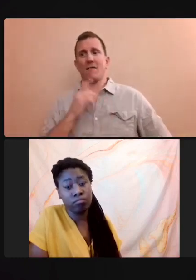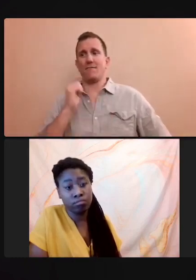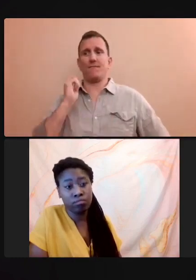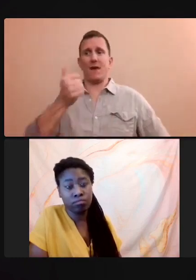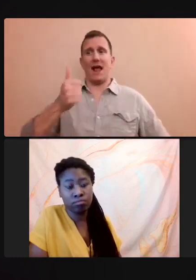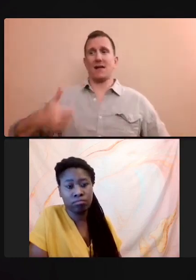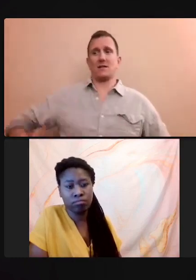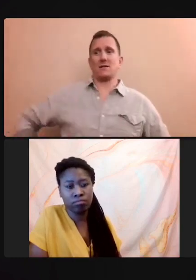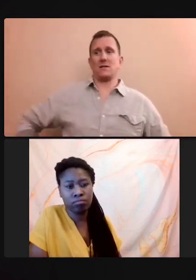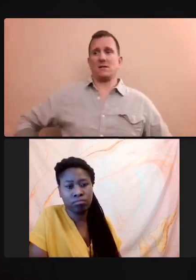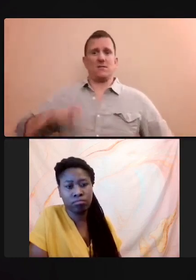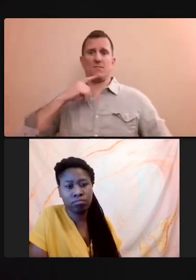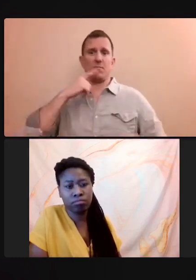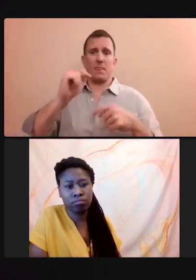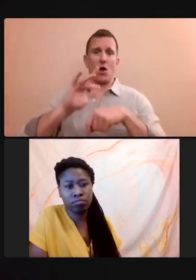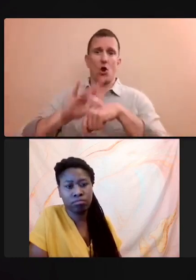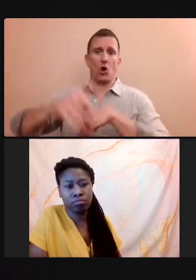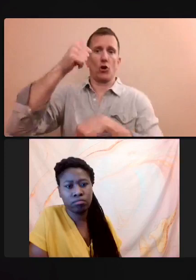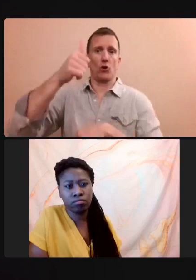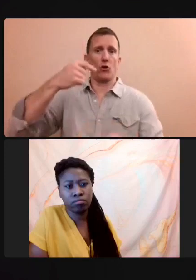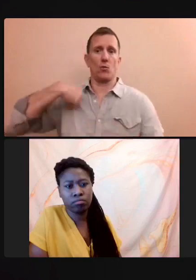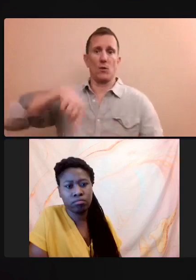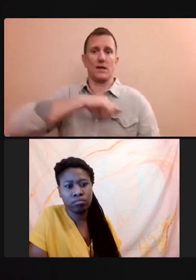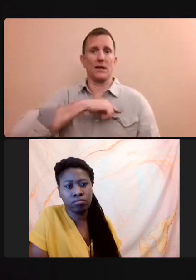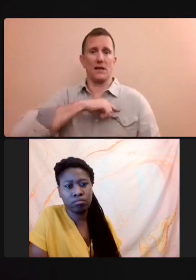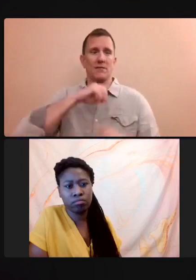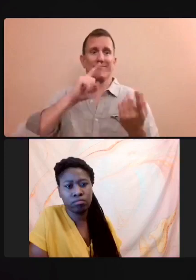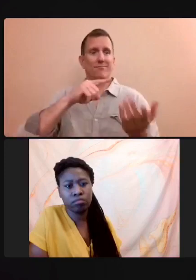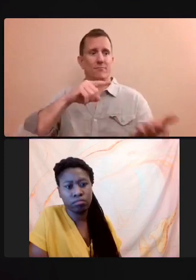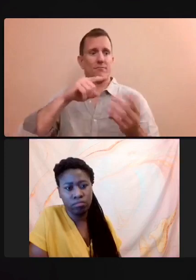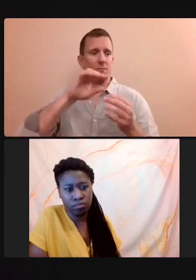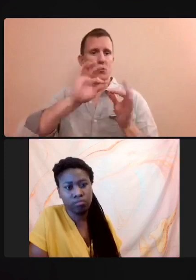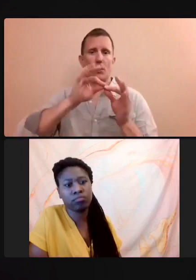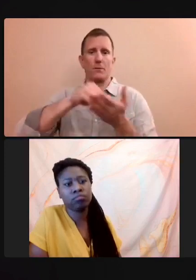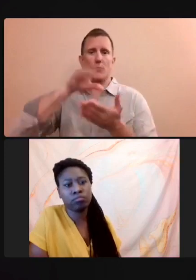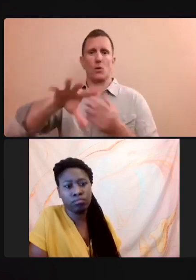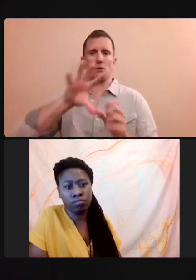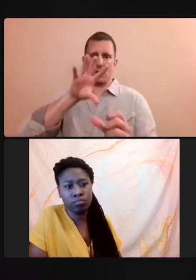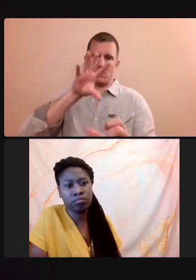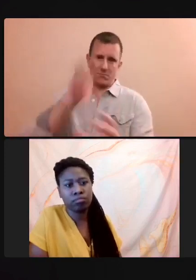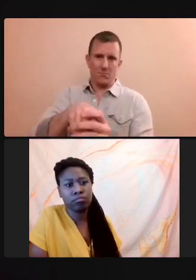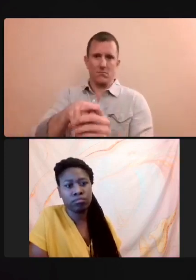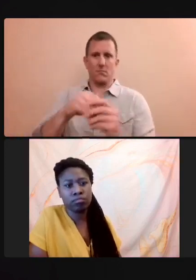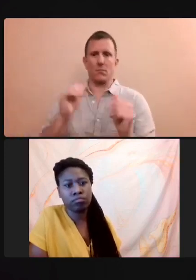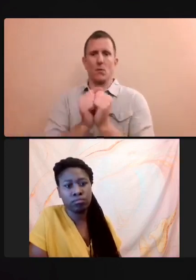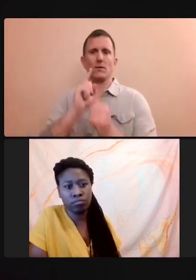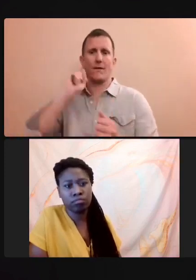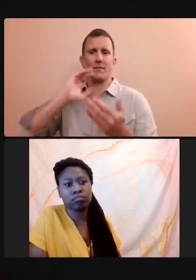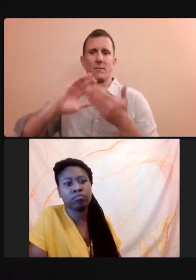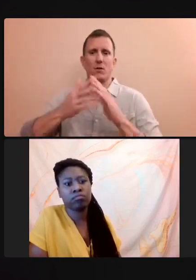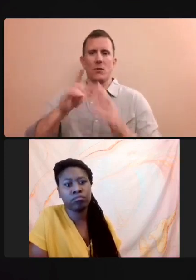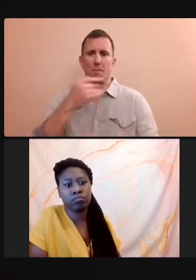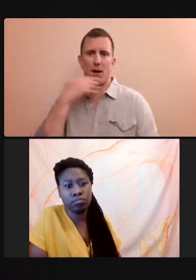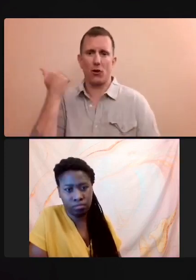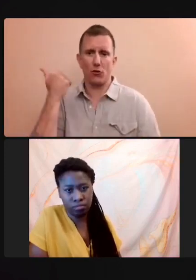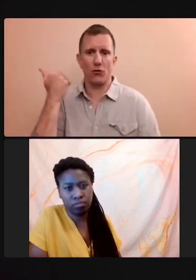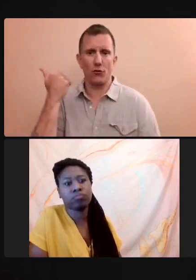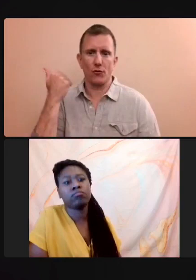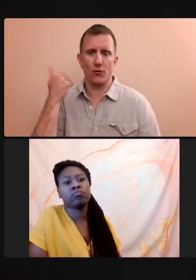and IT courses, but interpreting classes are going to focus more on the process of interpreting, working between the two languages,